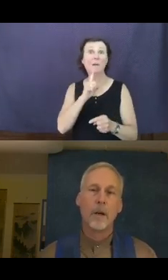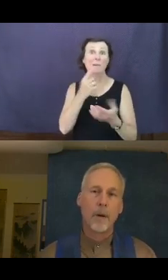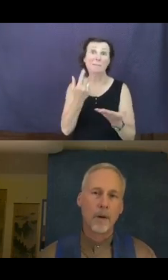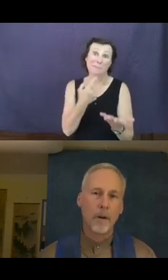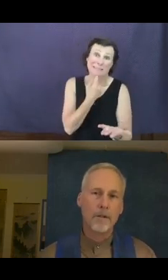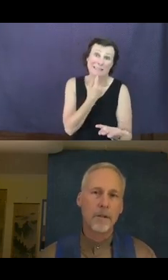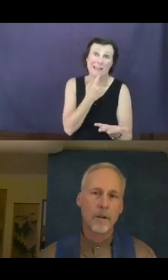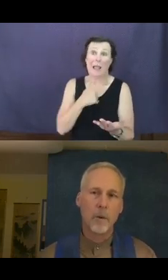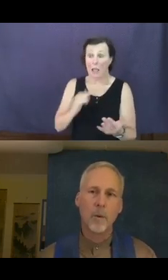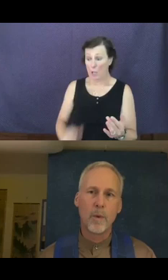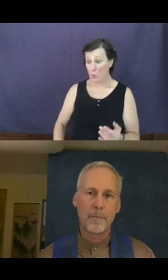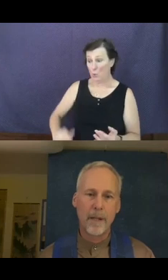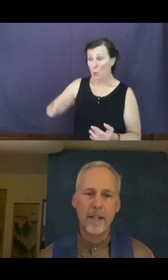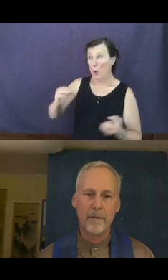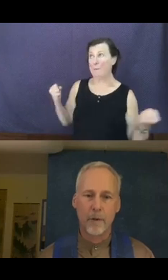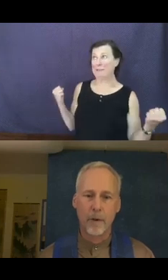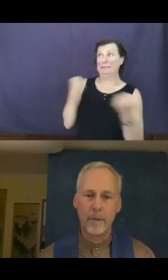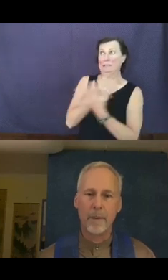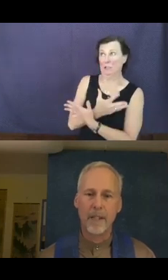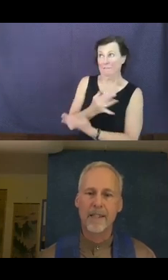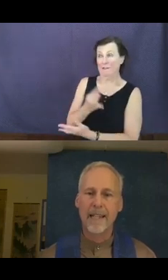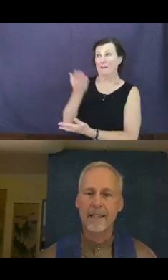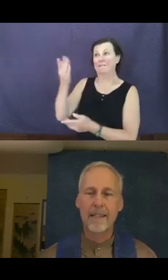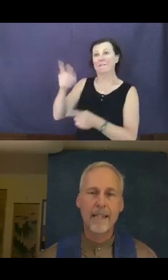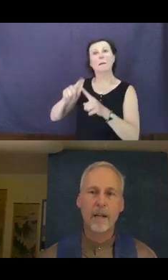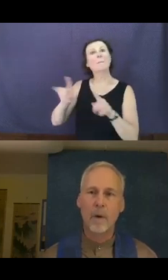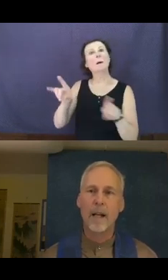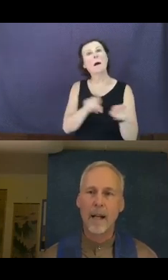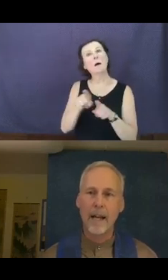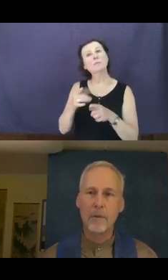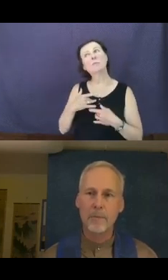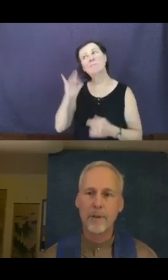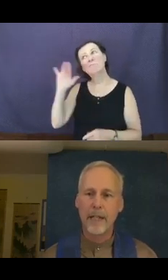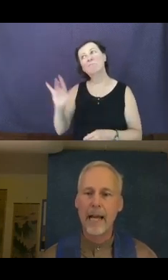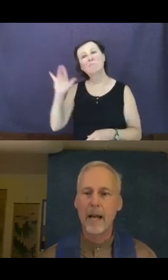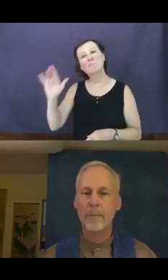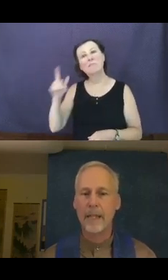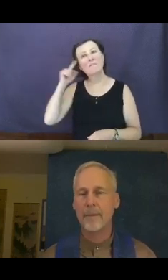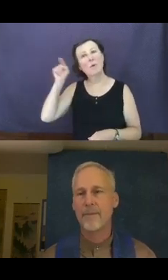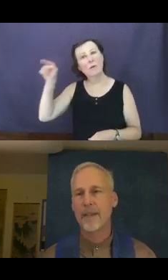But also with pity for him because I could see that while I was pretty happy,